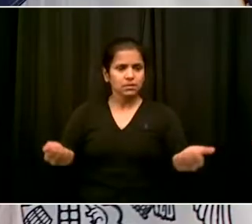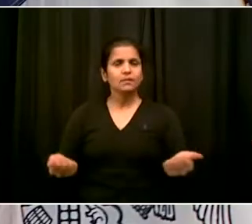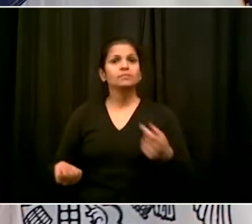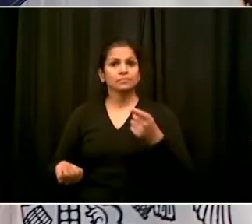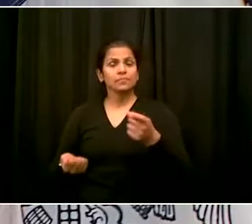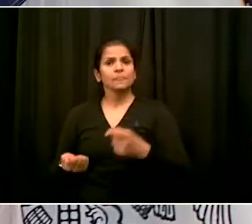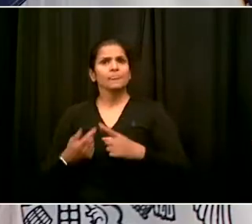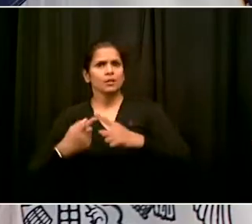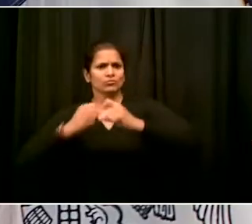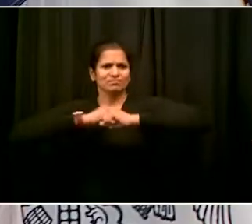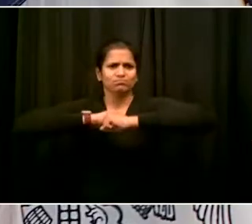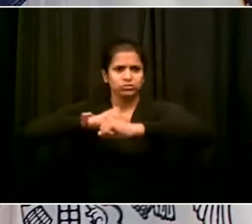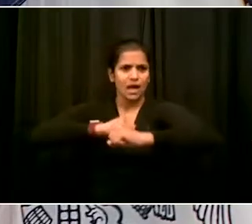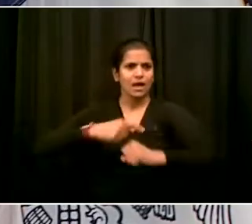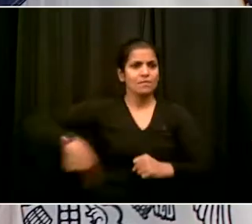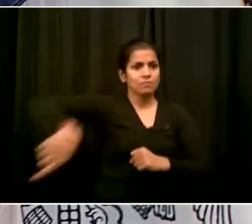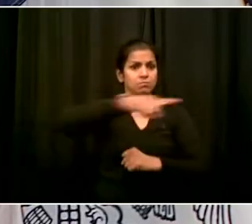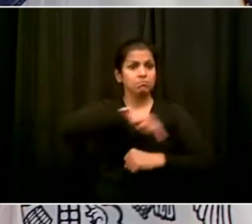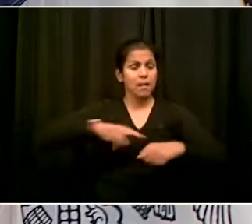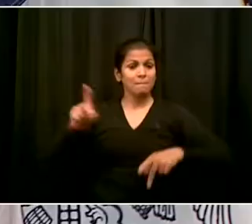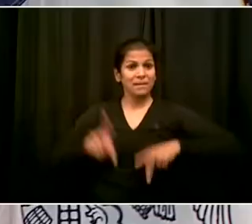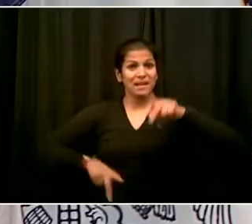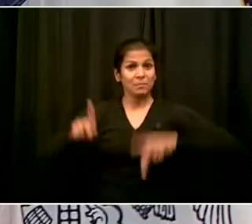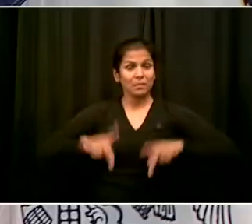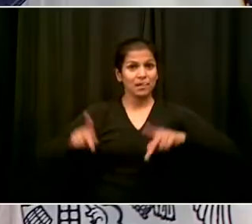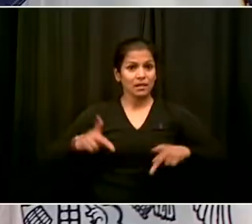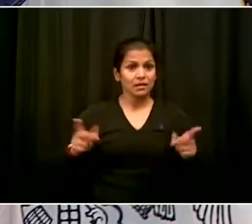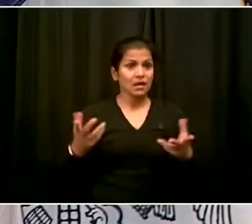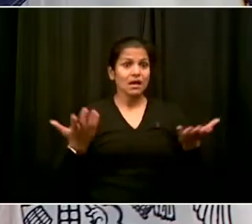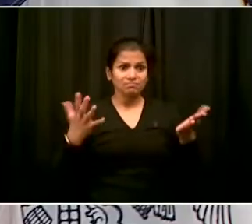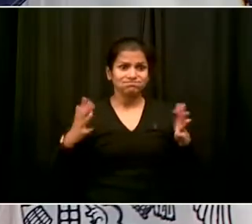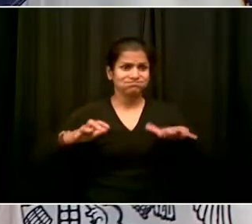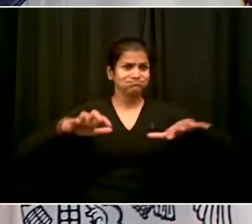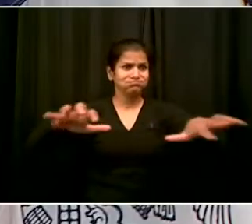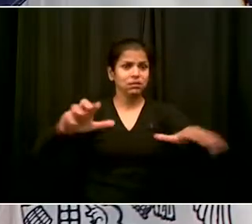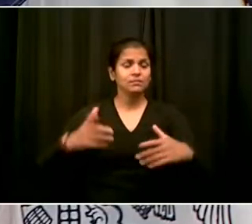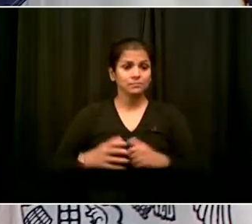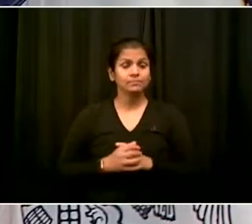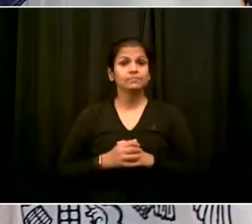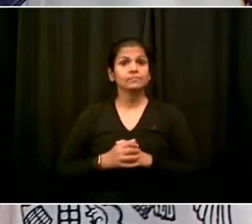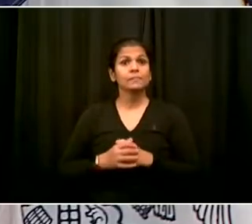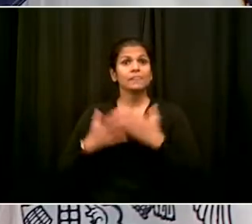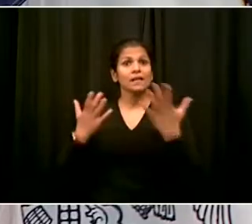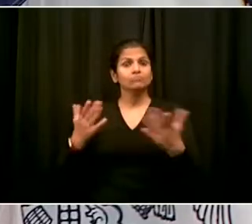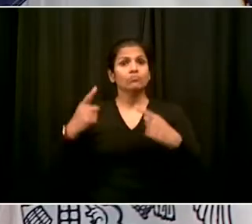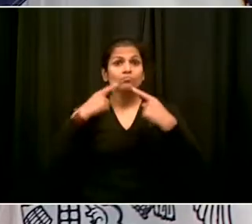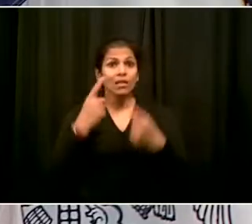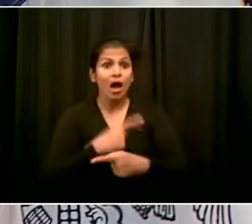CITY AND EVERY PLACE IN THIS COUNTRY AND THIS WORLD FROM